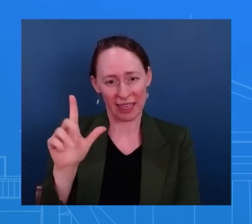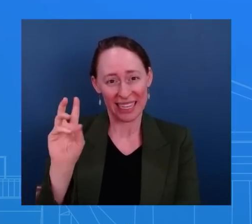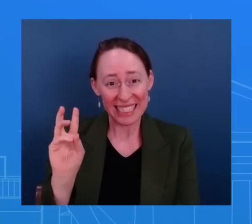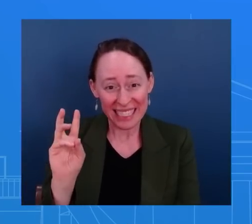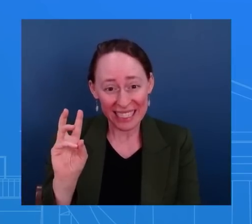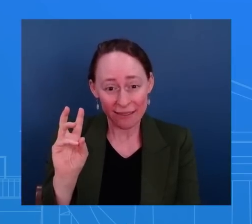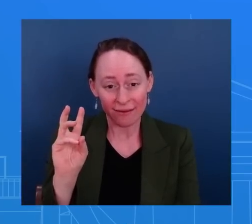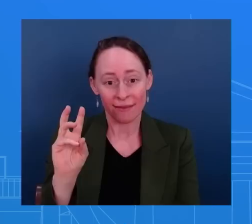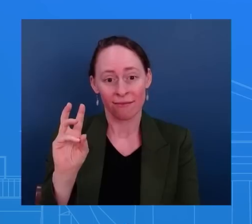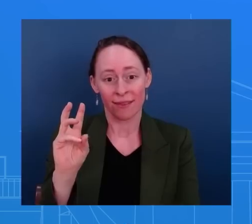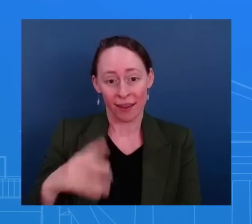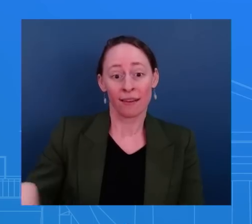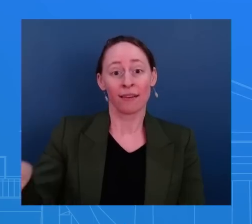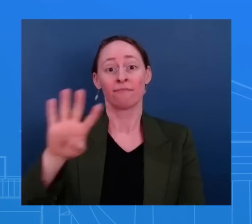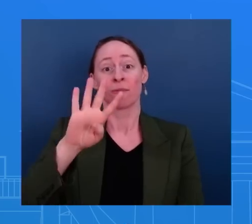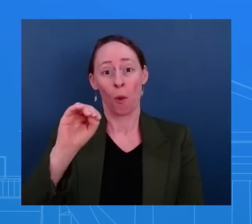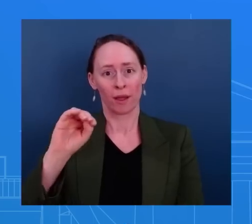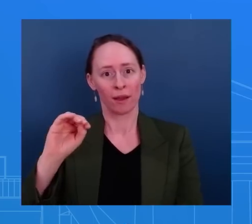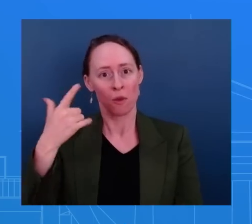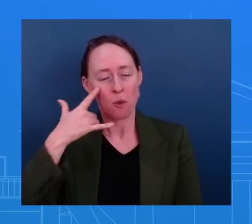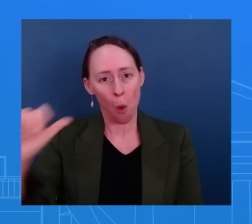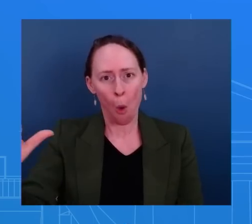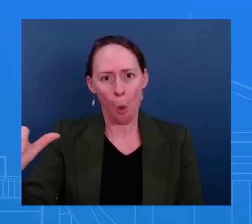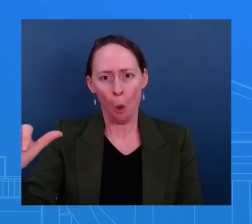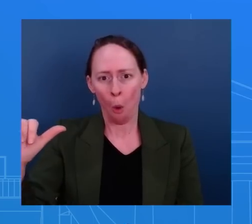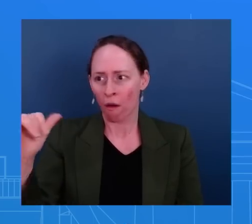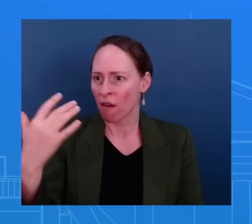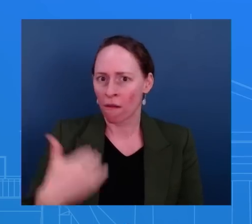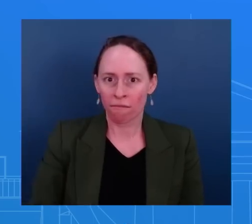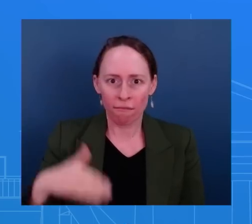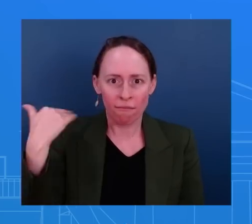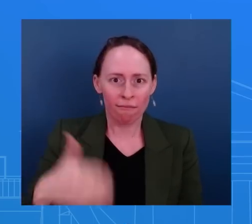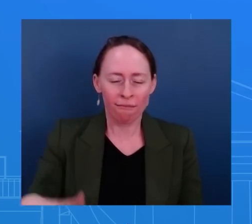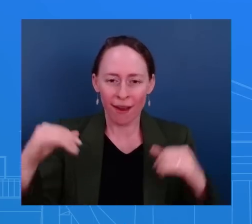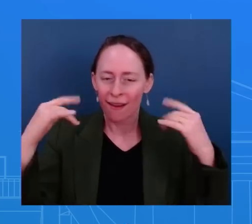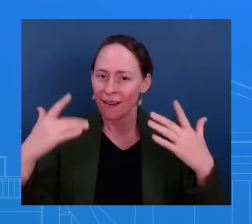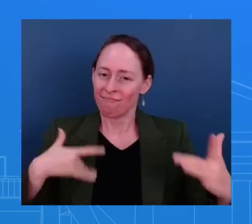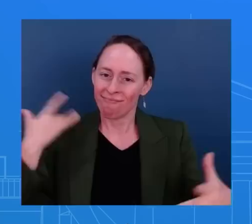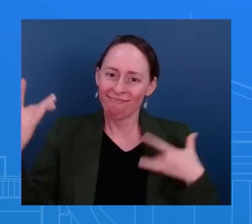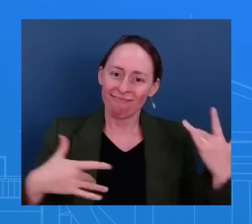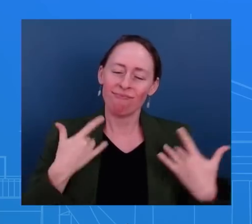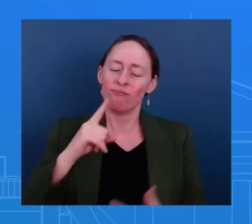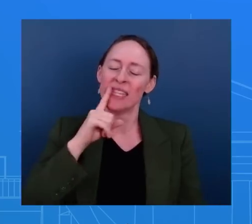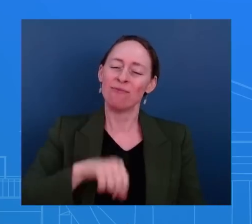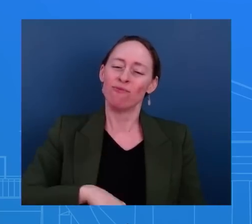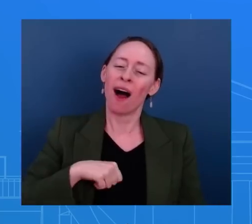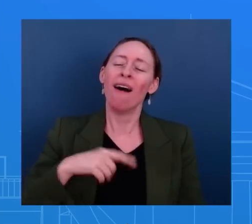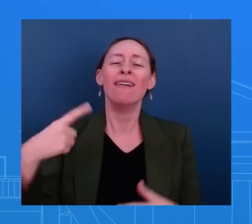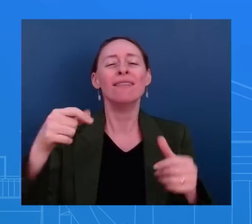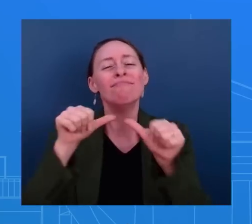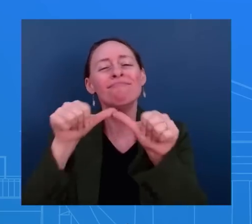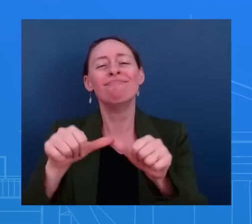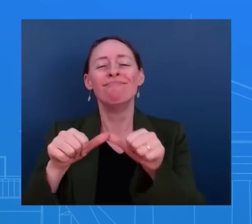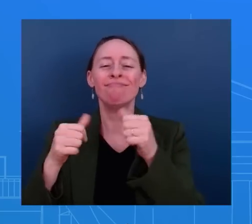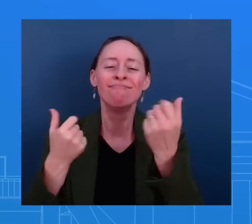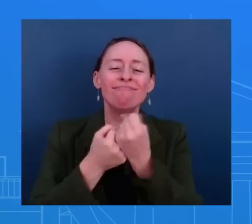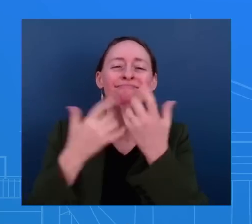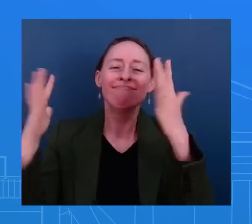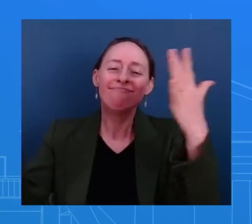we have all been cheering you on here at the White House. And the first lady and the second gentleman were proud to represent the United States and root